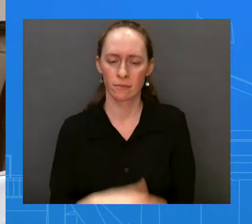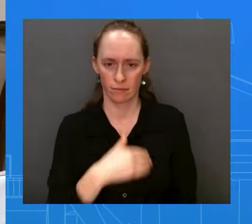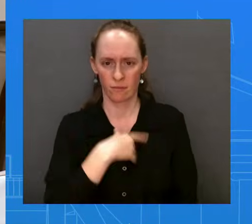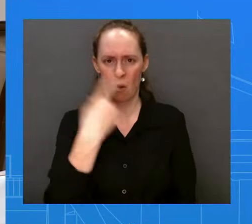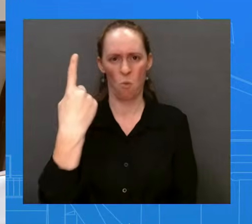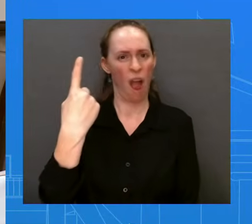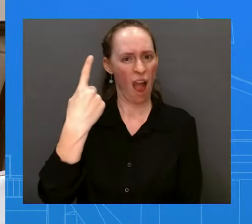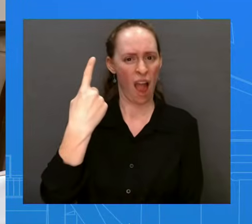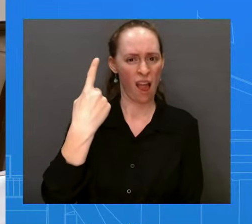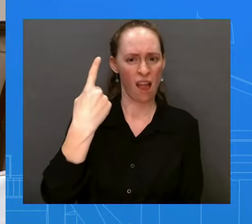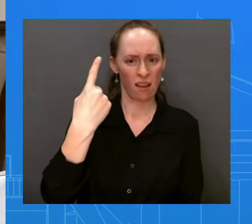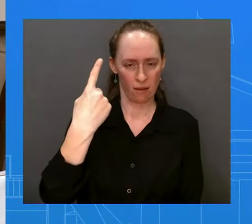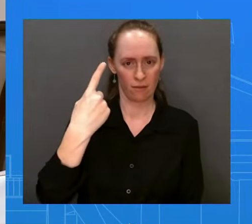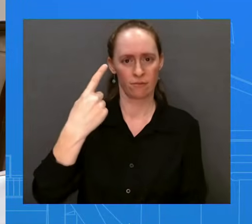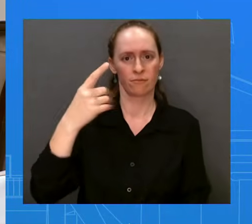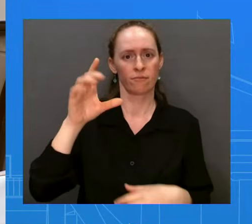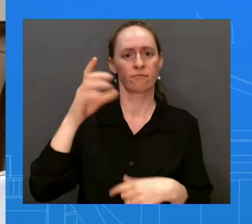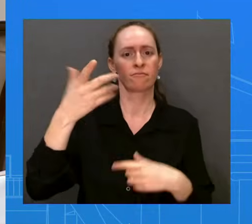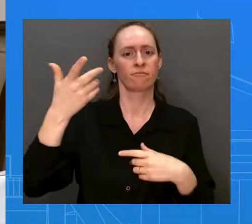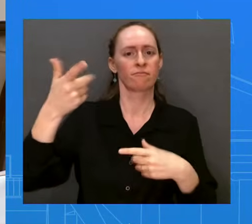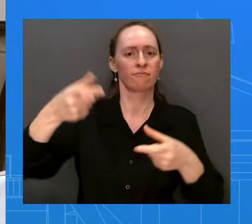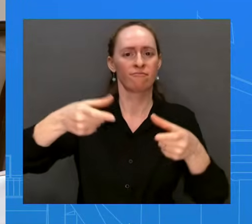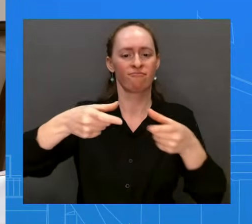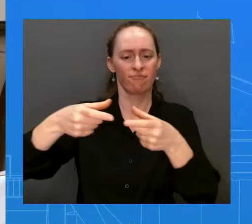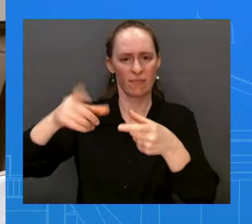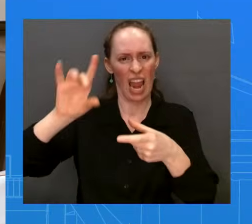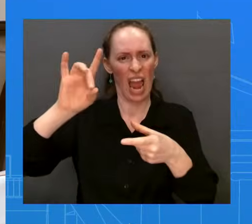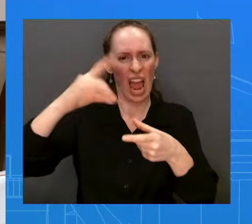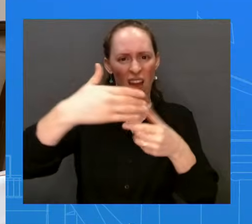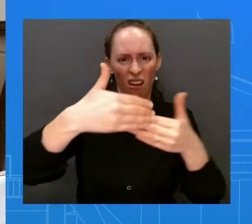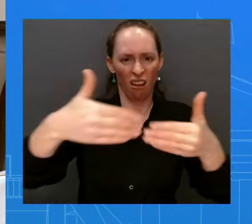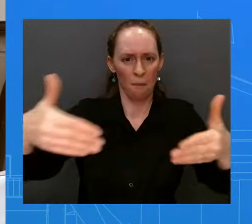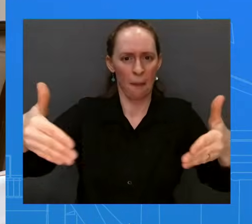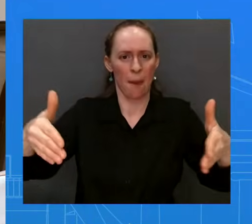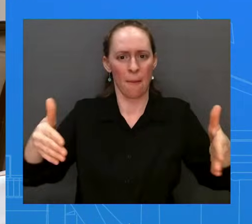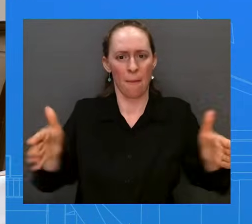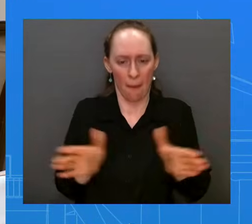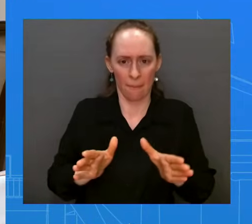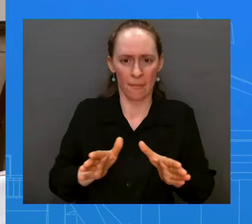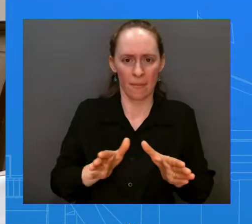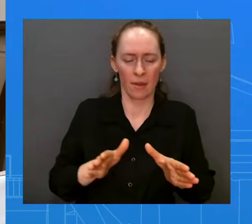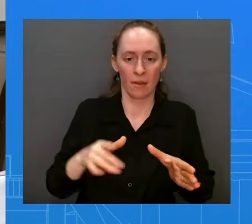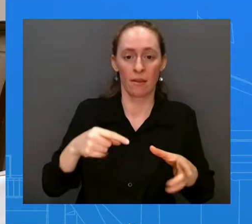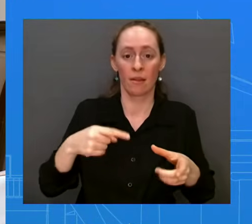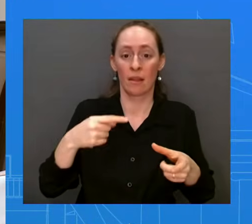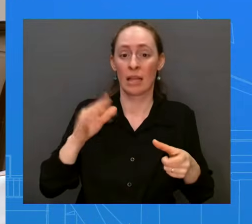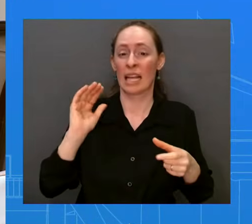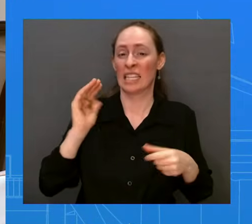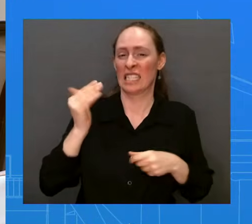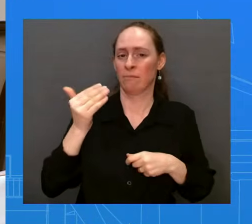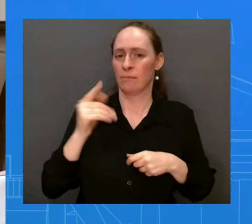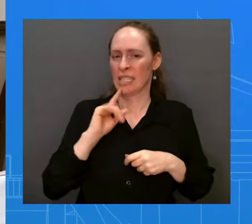I mean, is there some conversations that are happening that might be able to give us some descriptions?